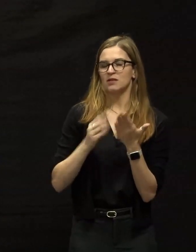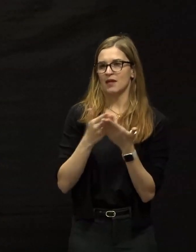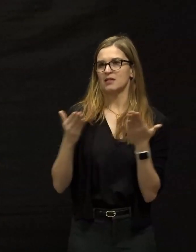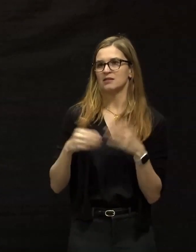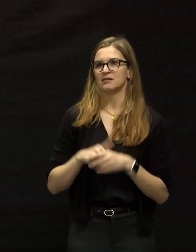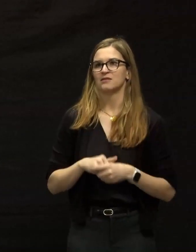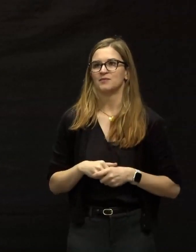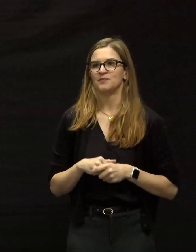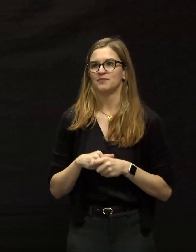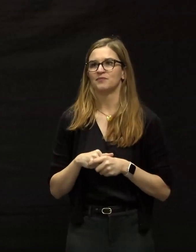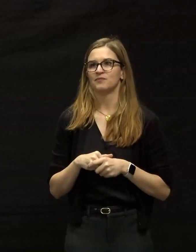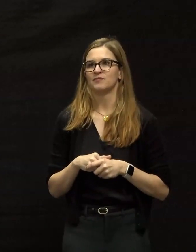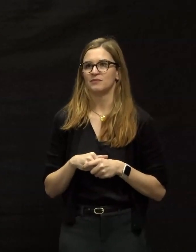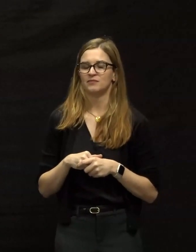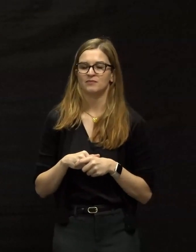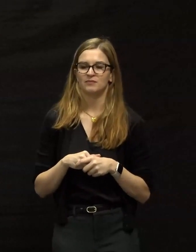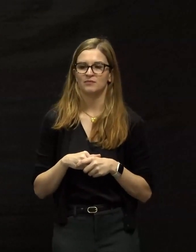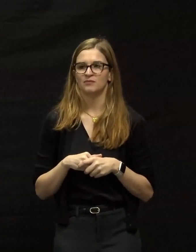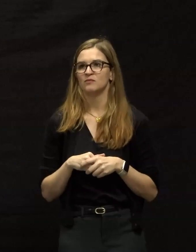They're willing to say those types of words.